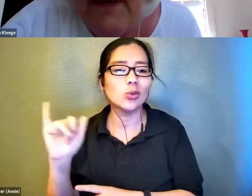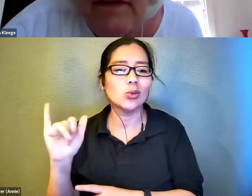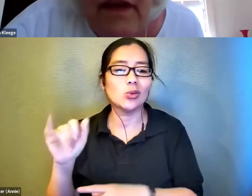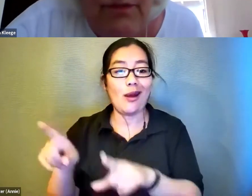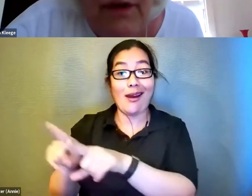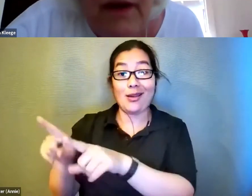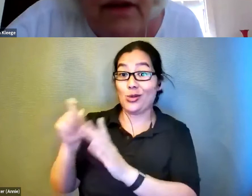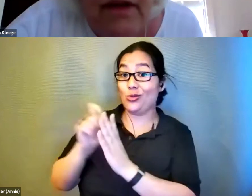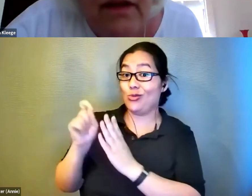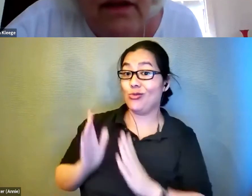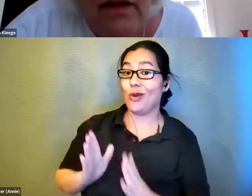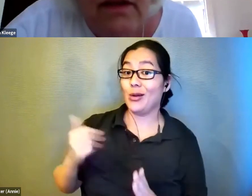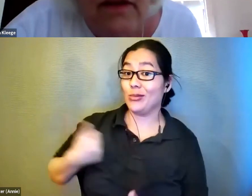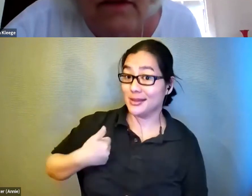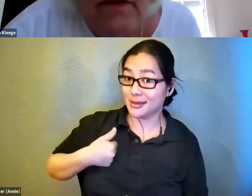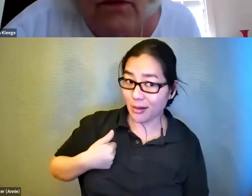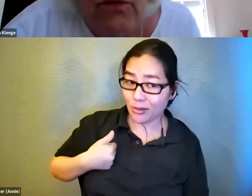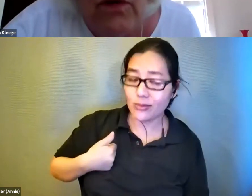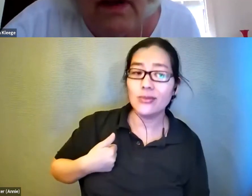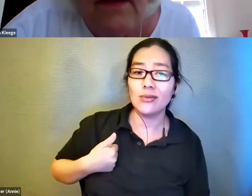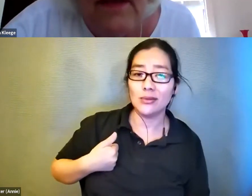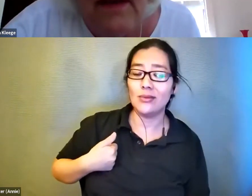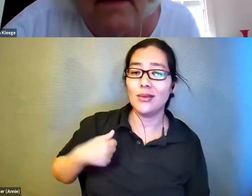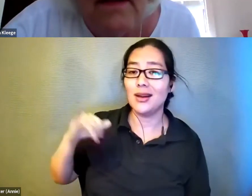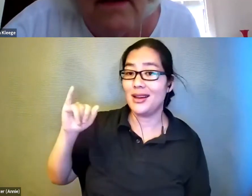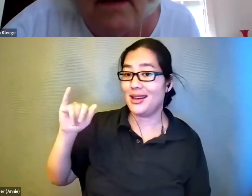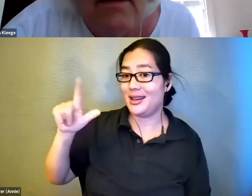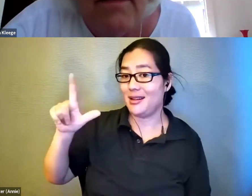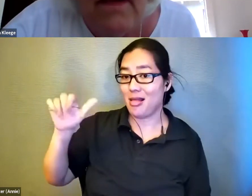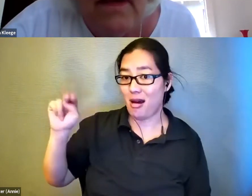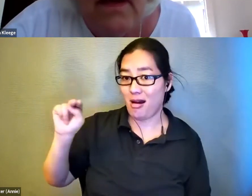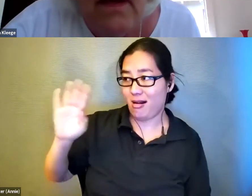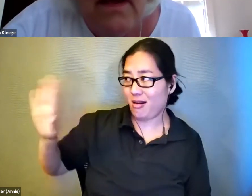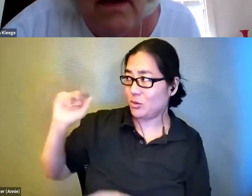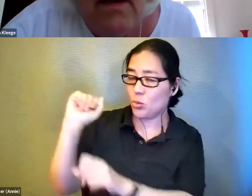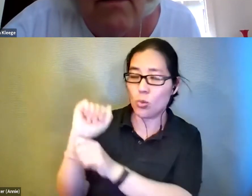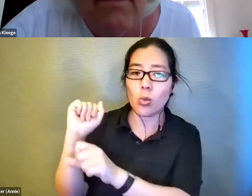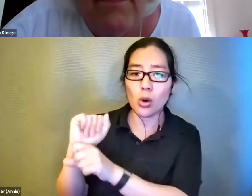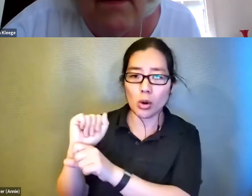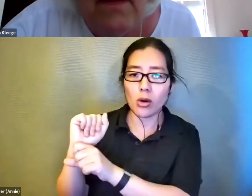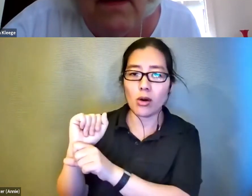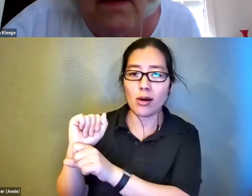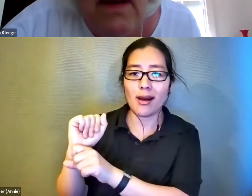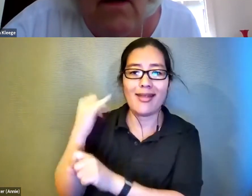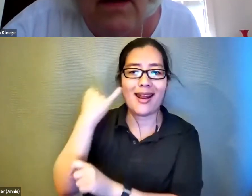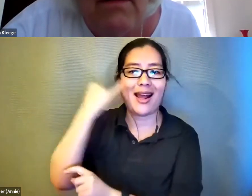fascinated by Ilan's work in the idea of narrative,